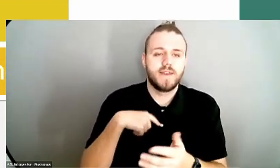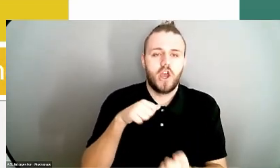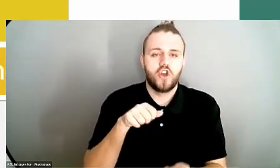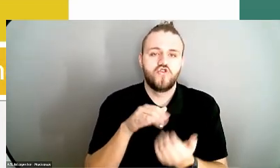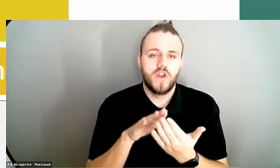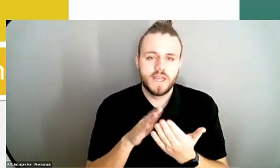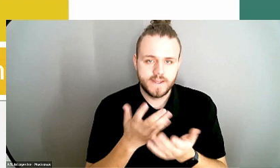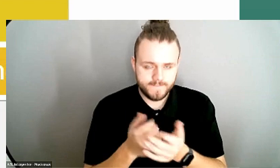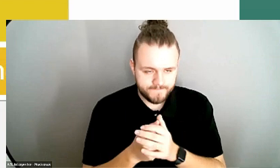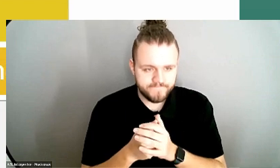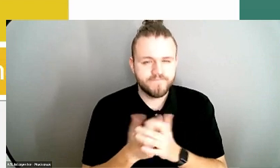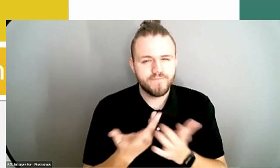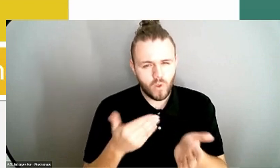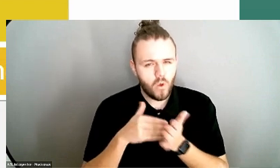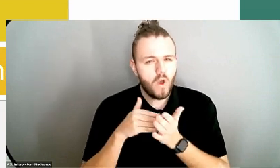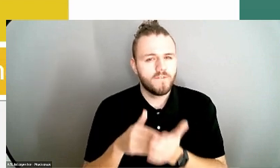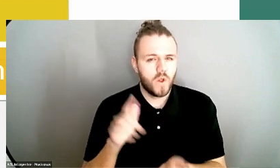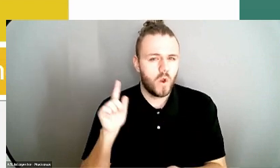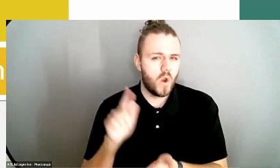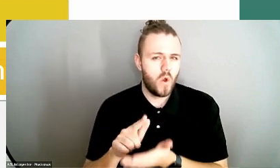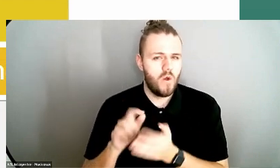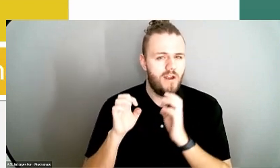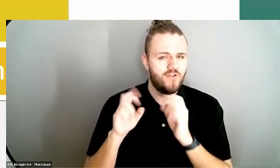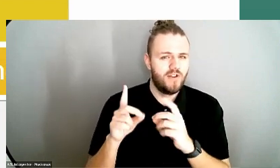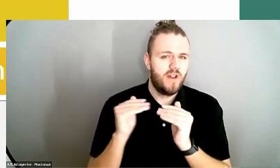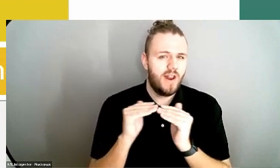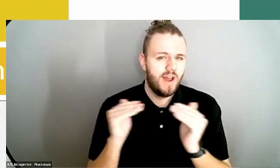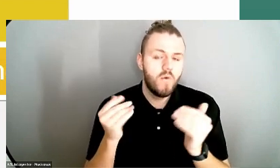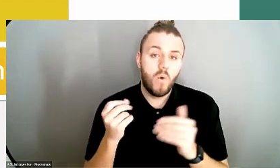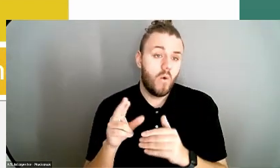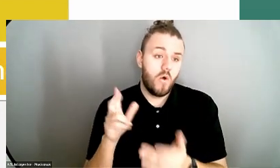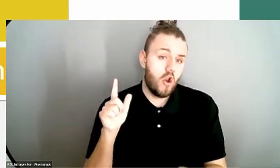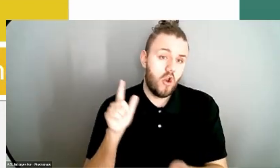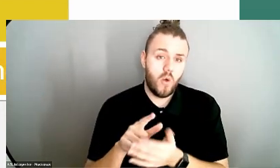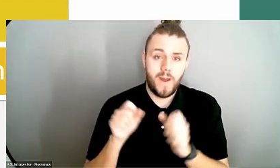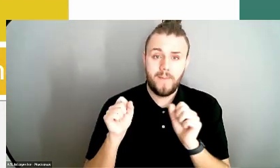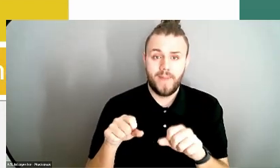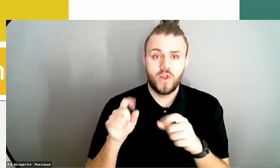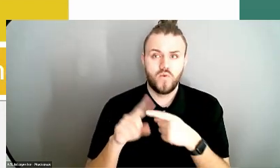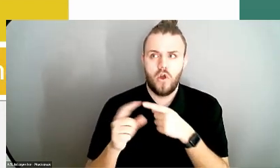They often have lower education levels, are lower ability to understand some of